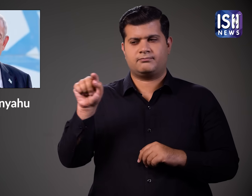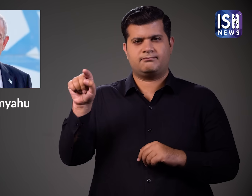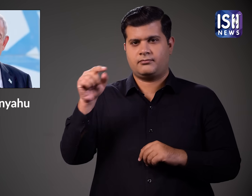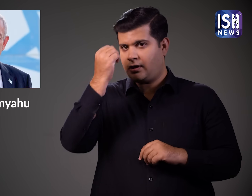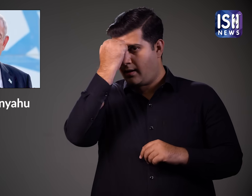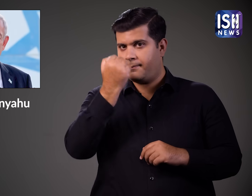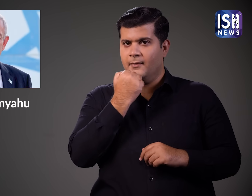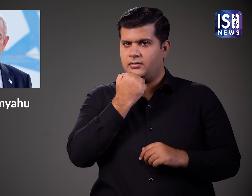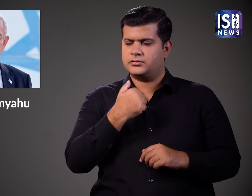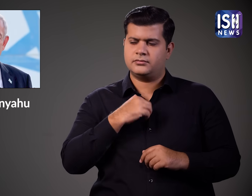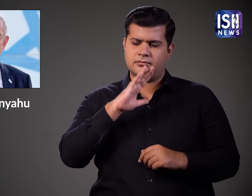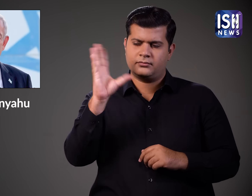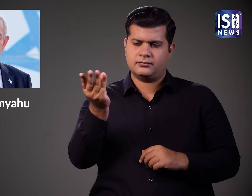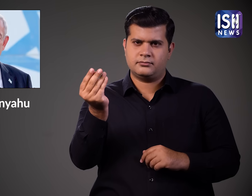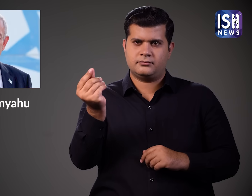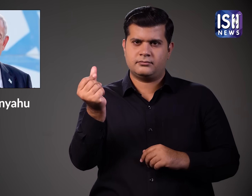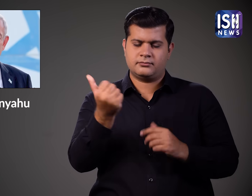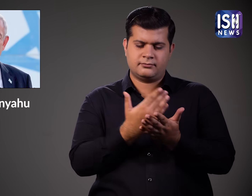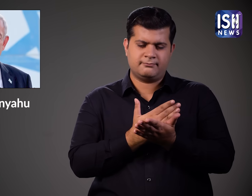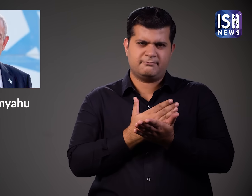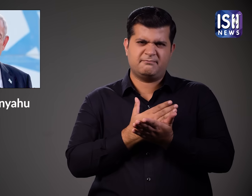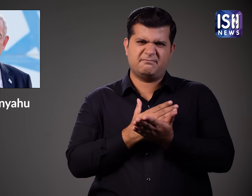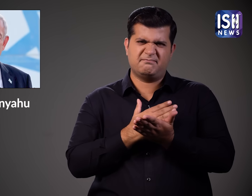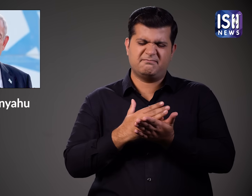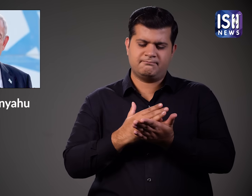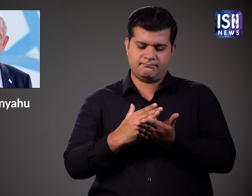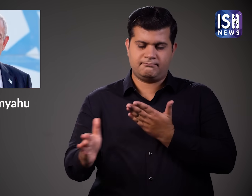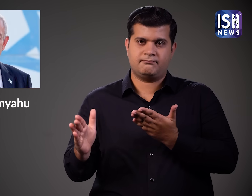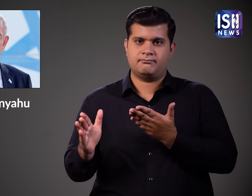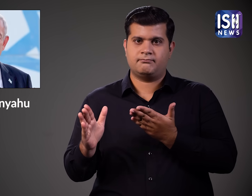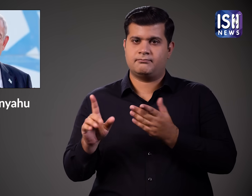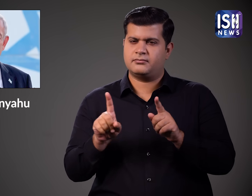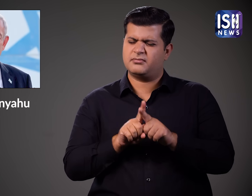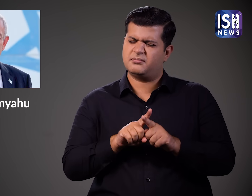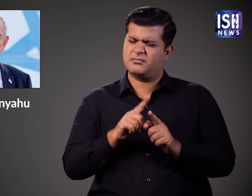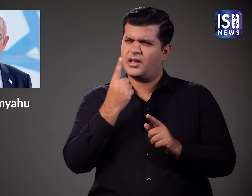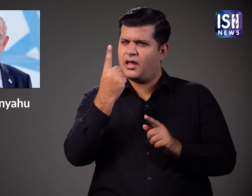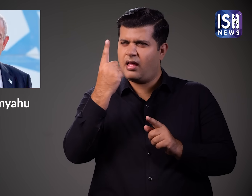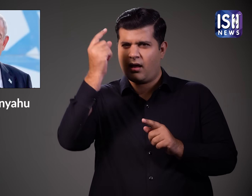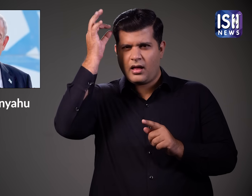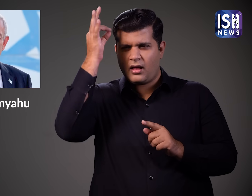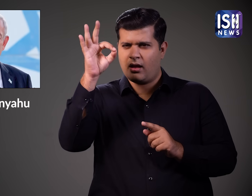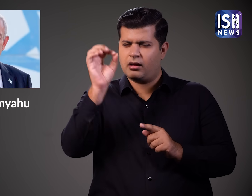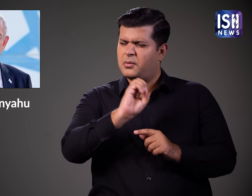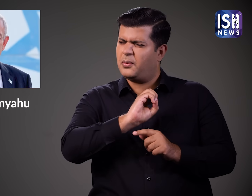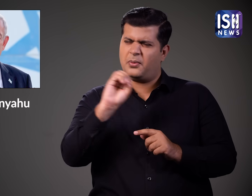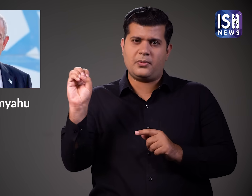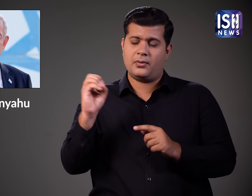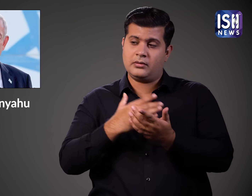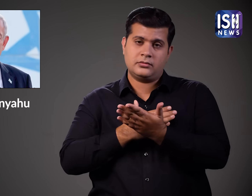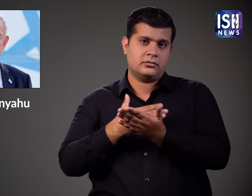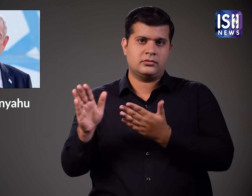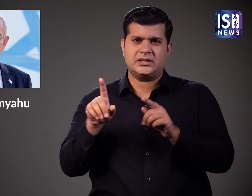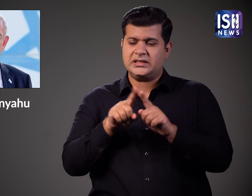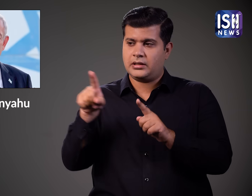"Hamas will be finised. Every member of Hamas is a dead man.